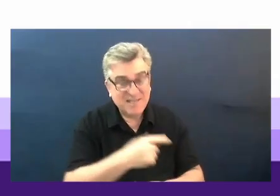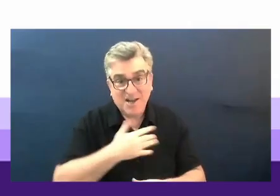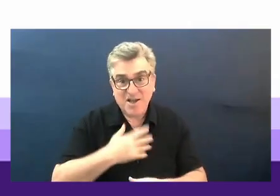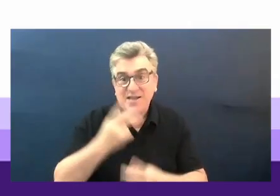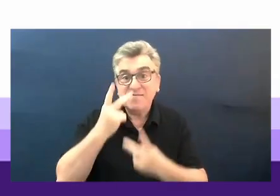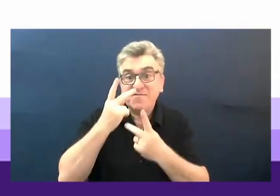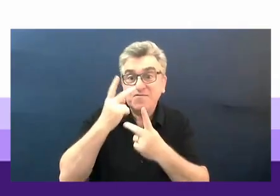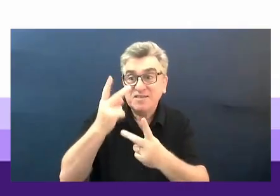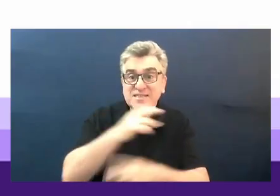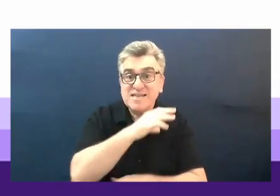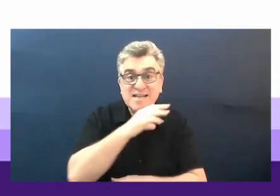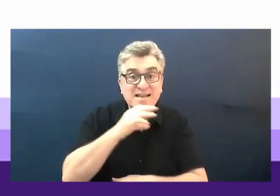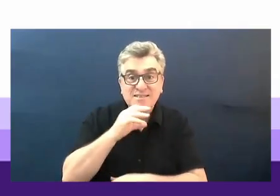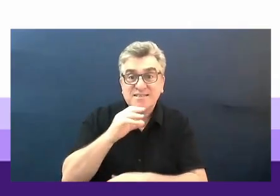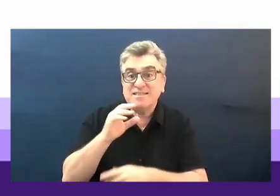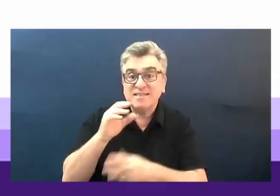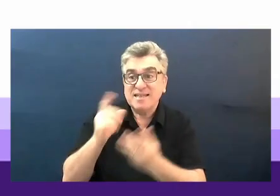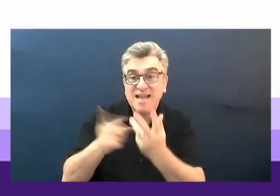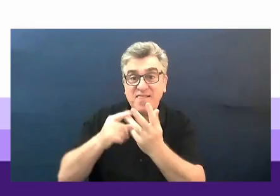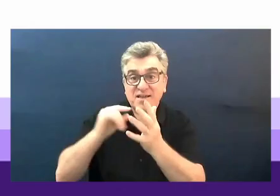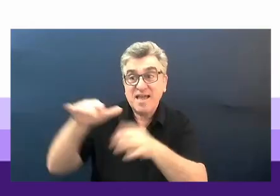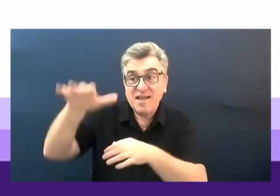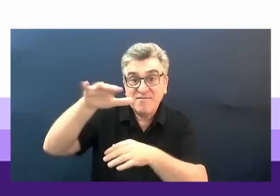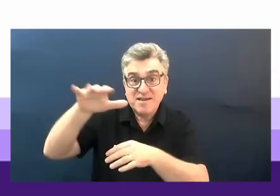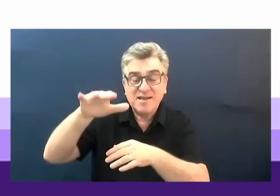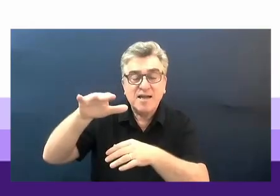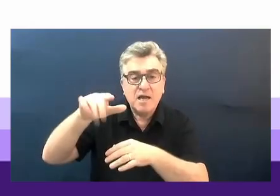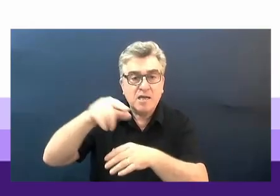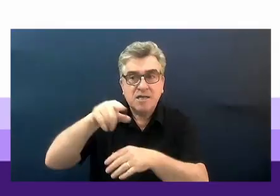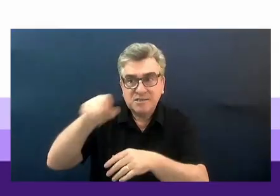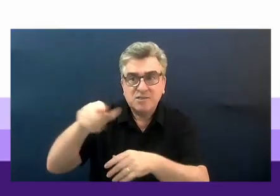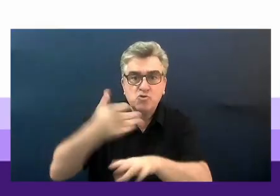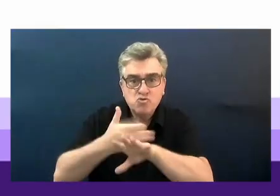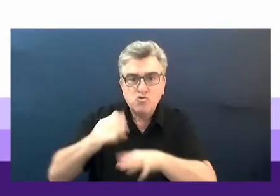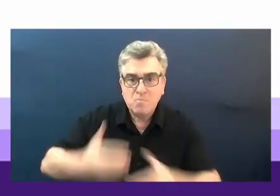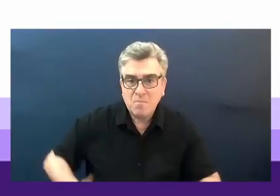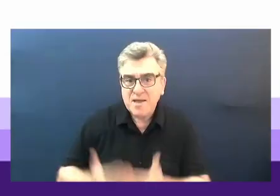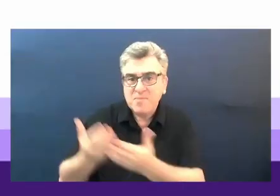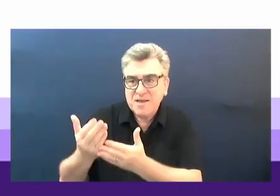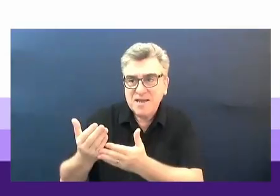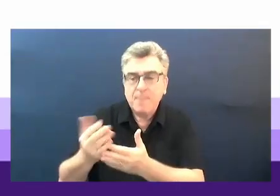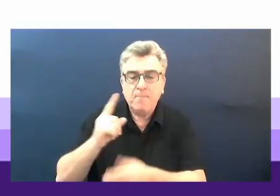who had a newborn baby, and her cousin preferred that Sally would be immunised before visiting. So,